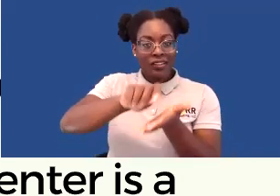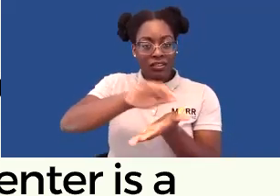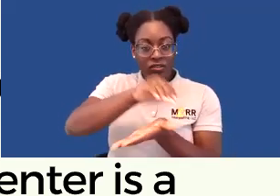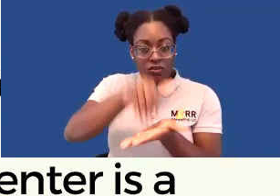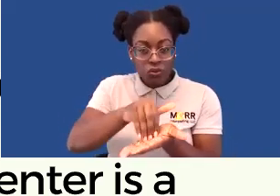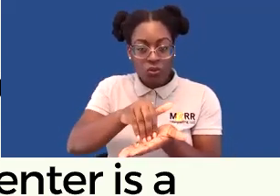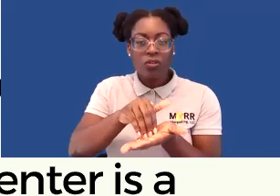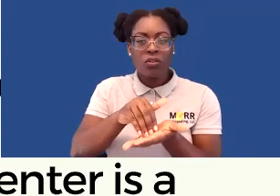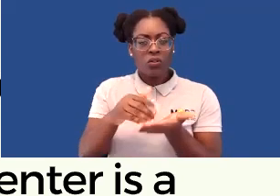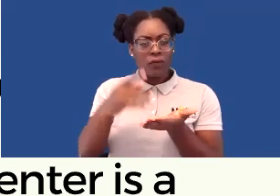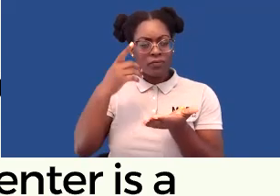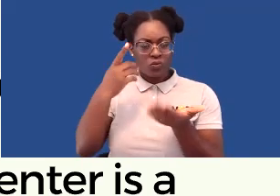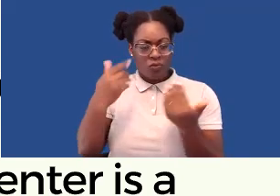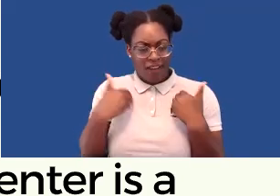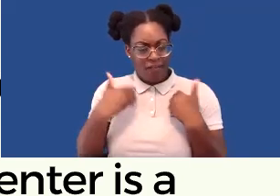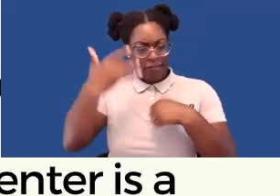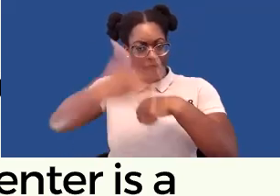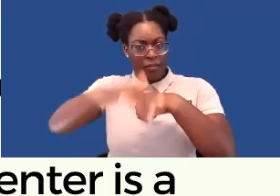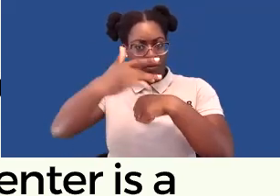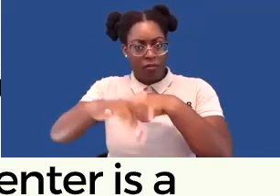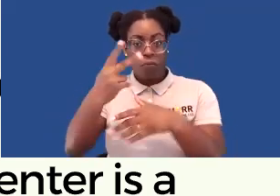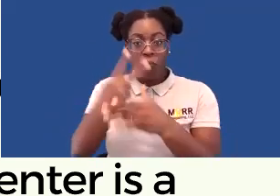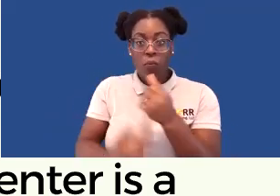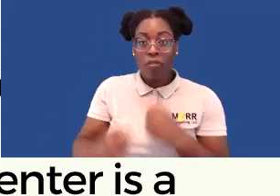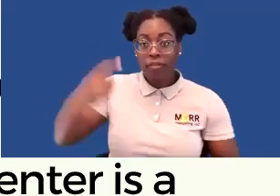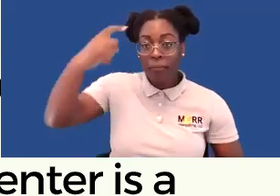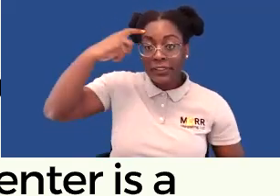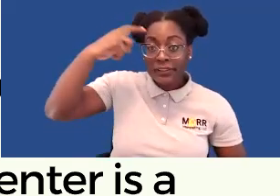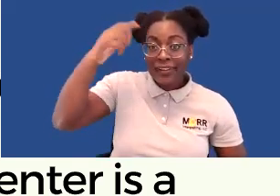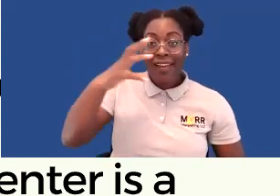I think that ideas of literacy, writing,